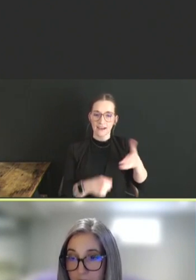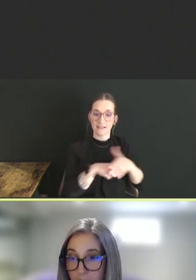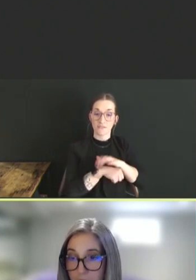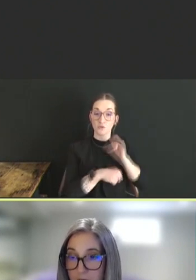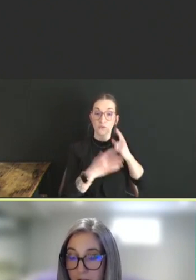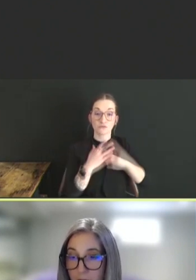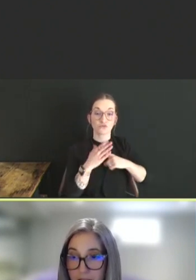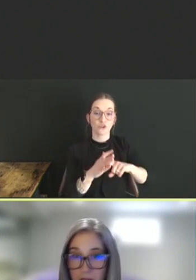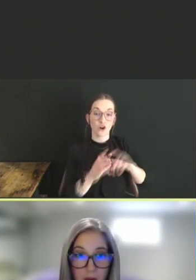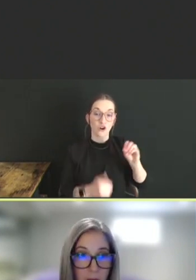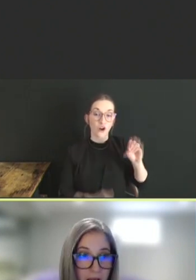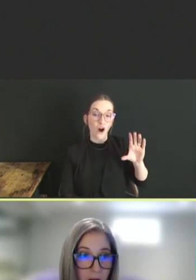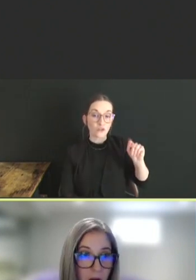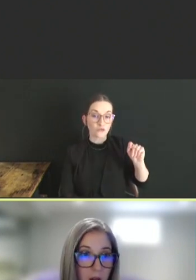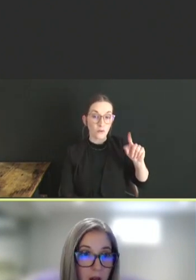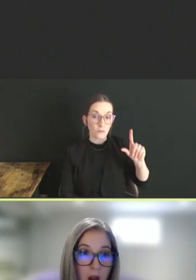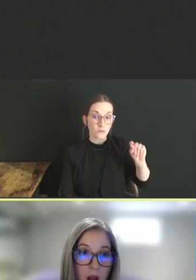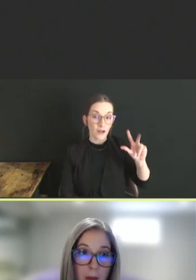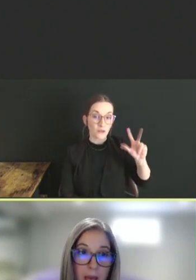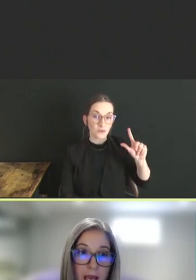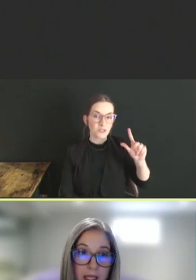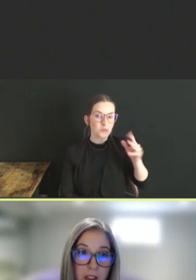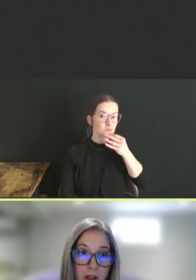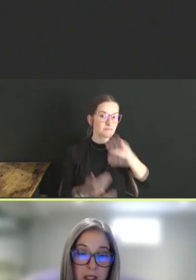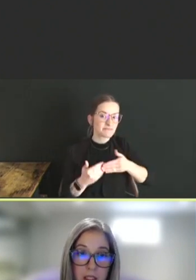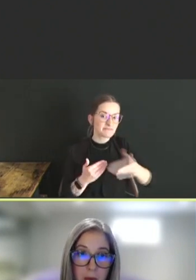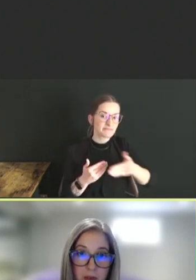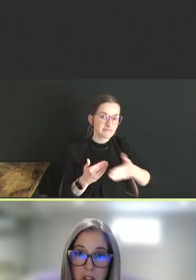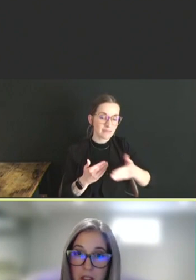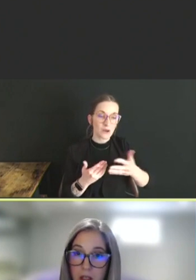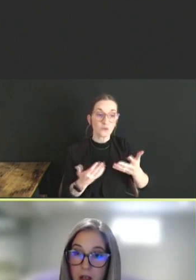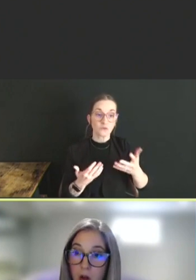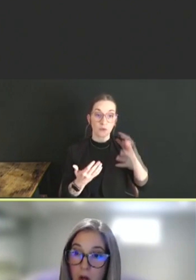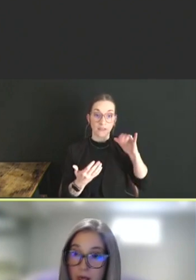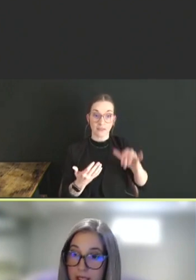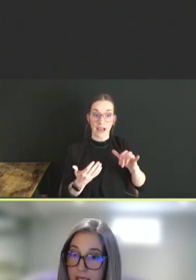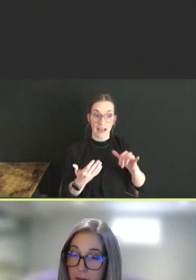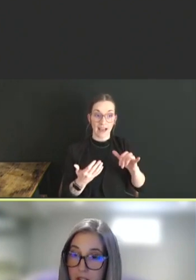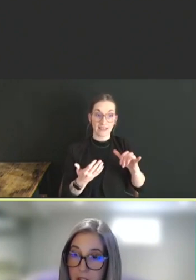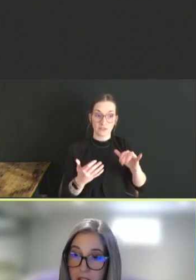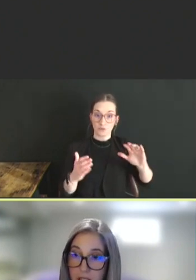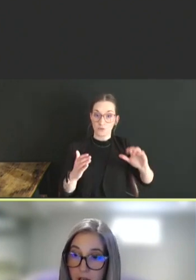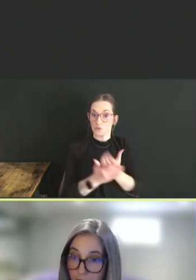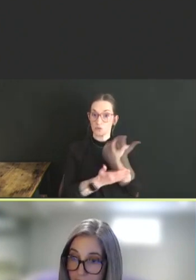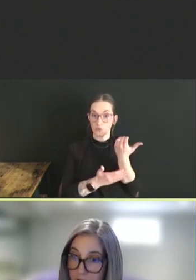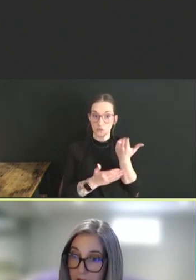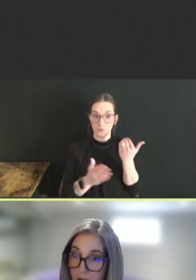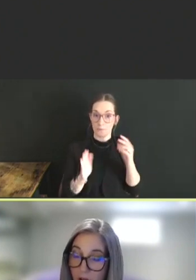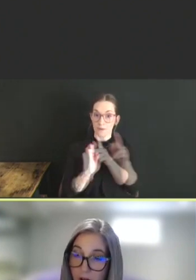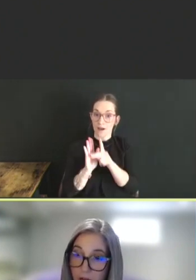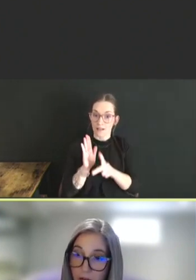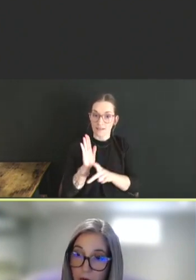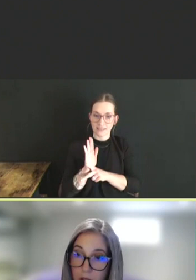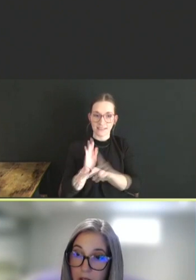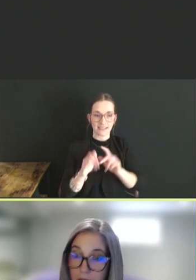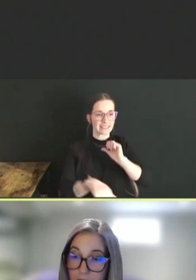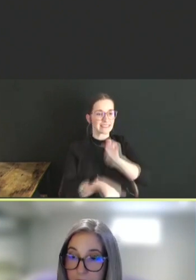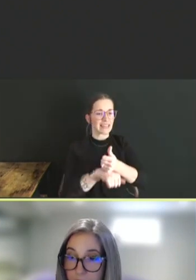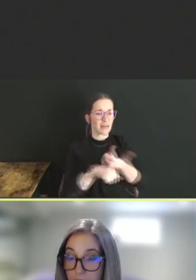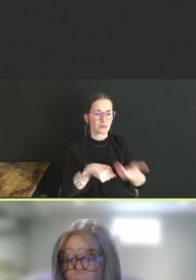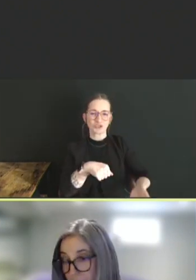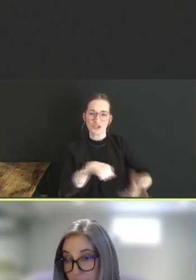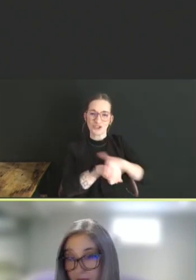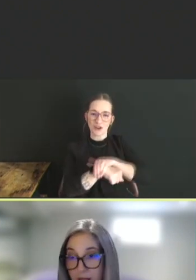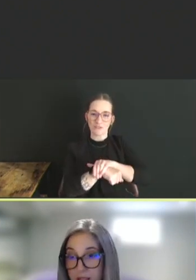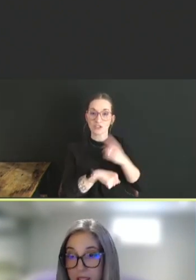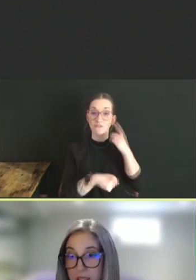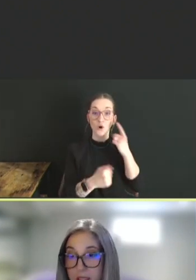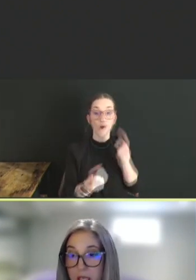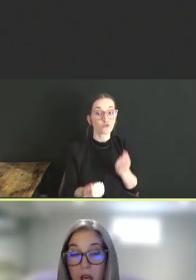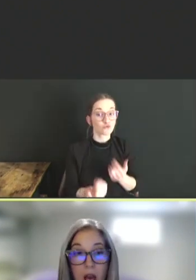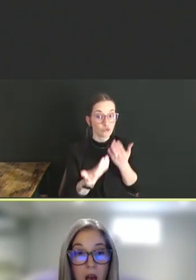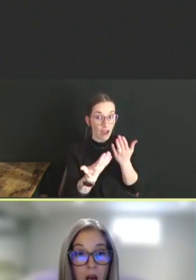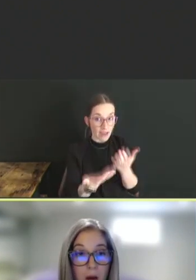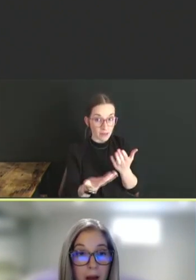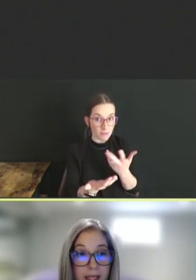So, just a few months from now, and this provision establishes coverage for recommended vaccines,